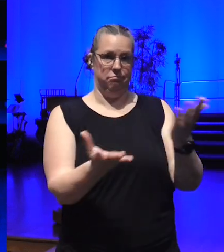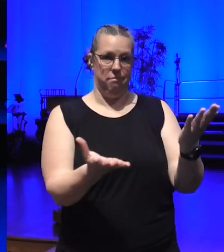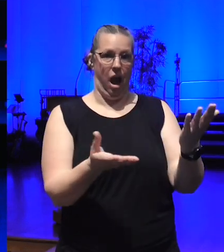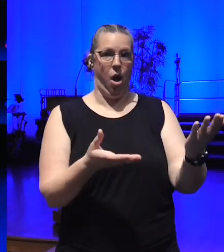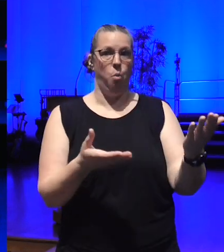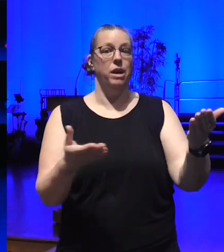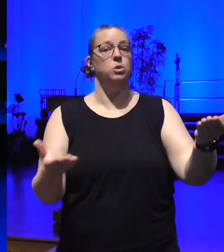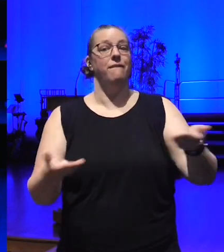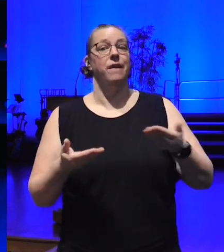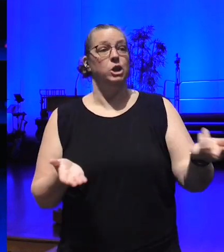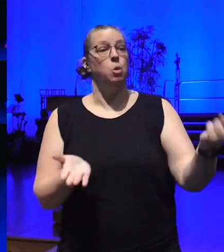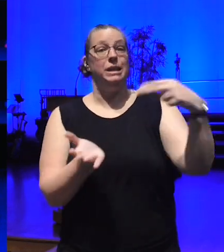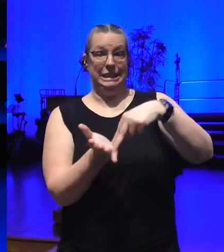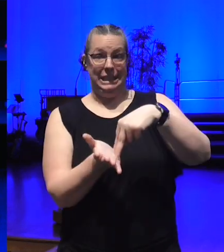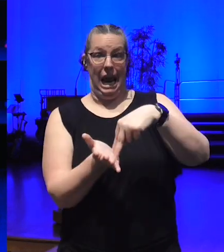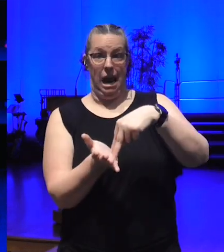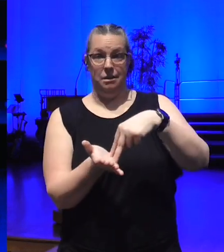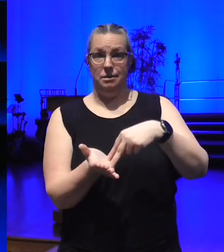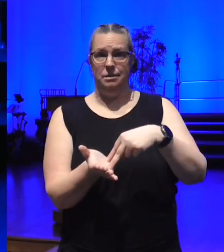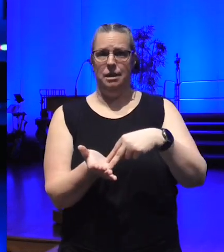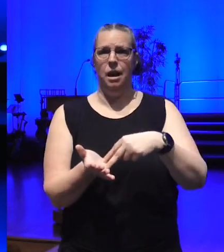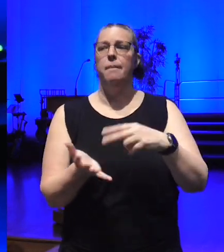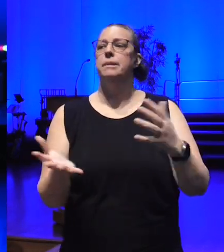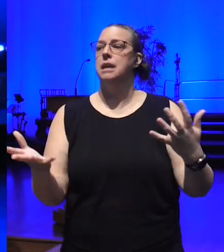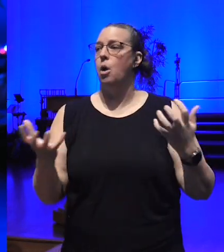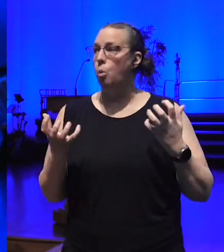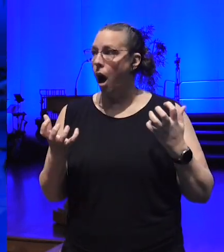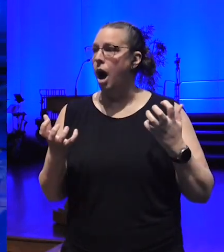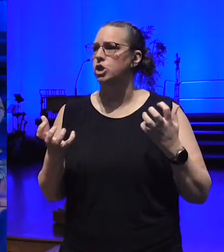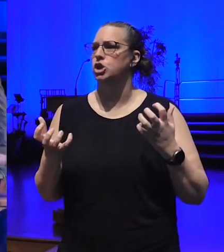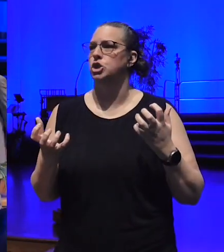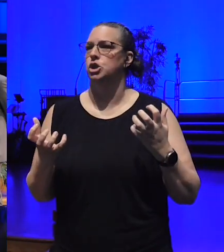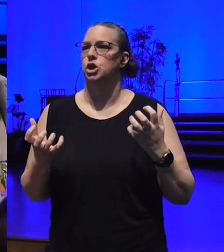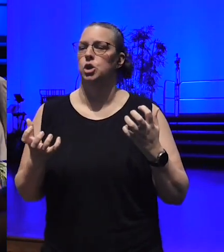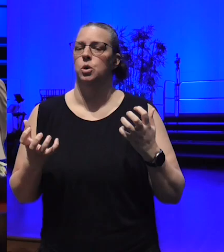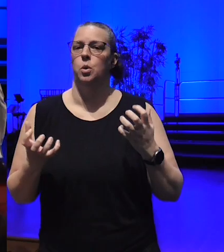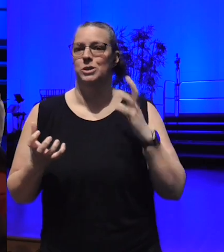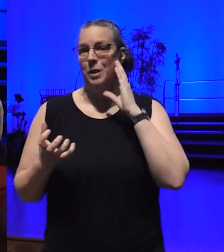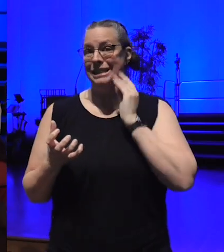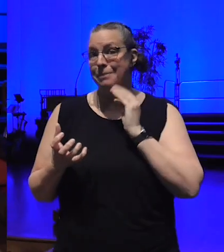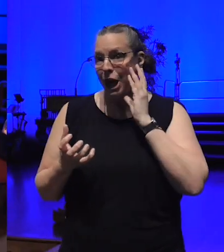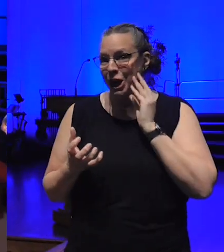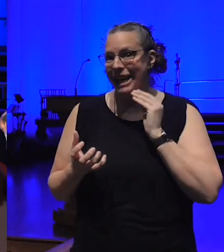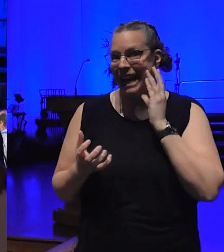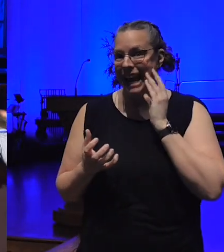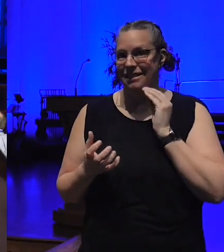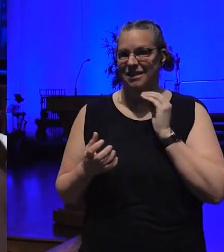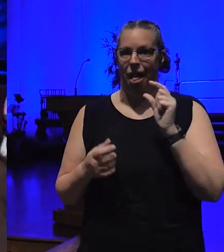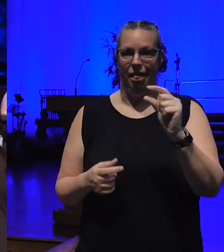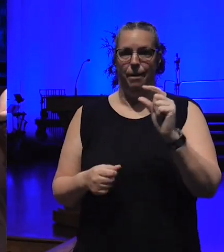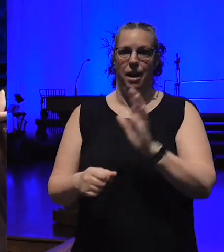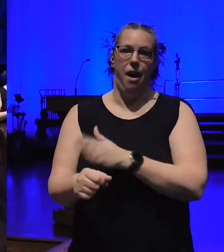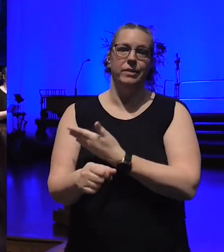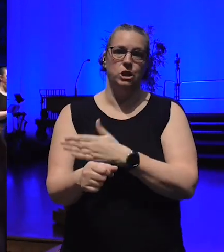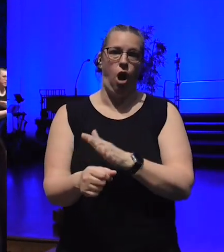you all to stand because I want you to um sample a little bit of a song and think about what this